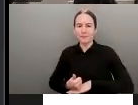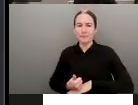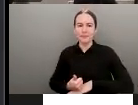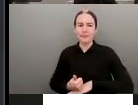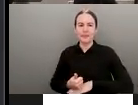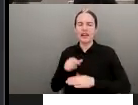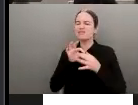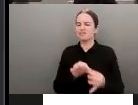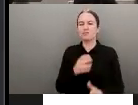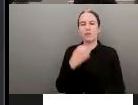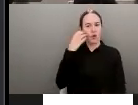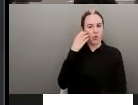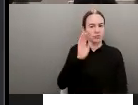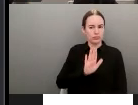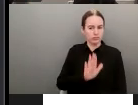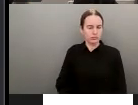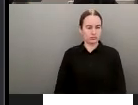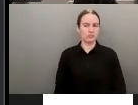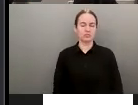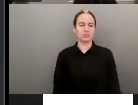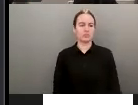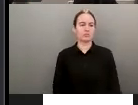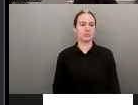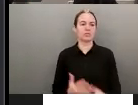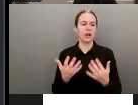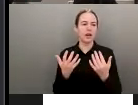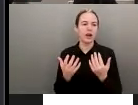And here is subtitle "downloaded apps",